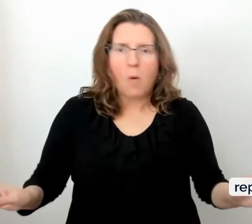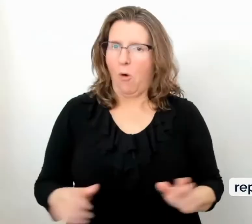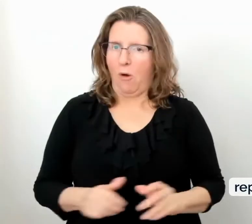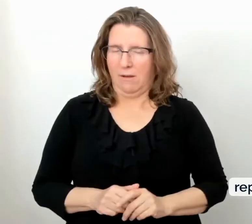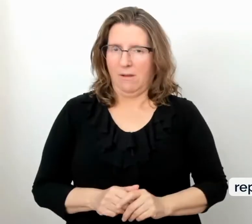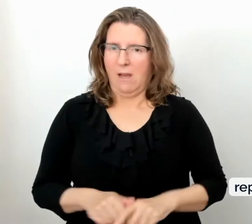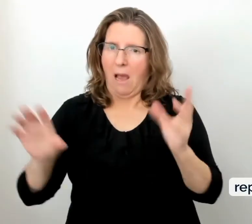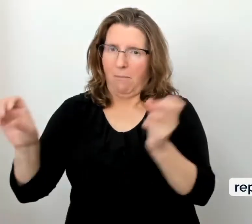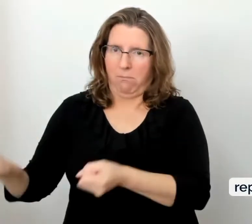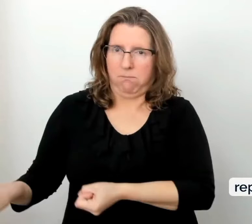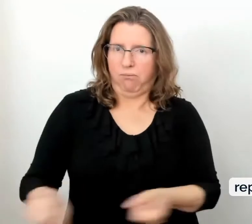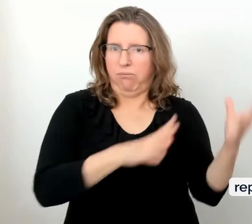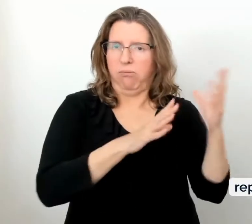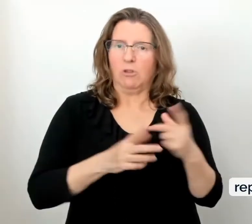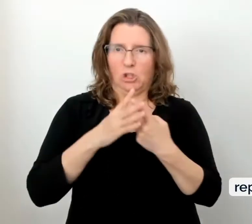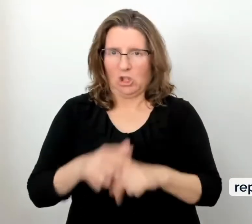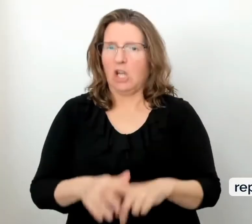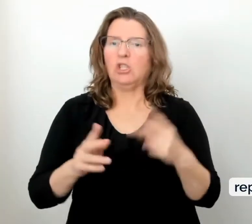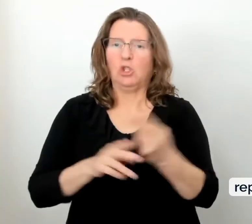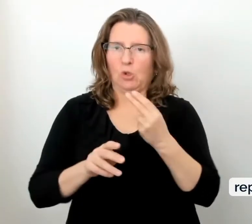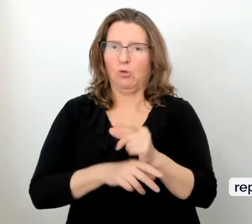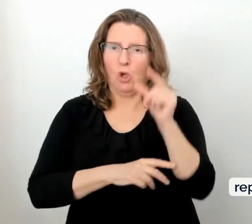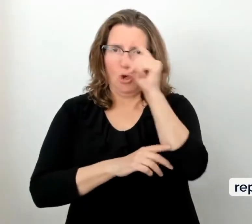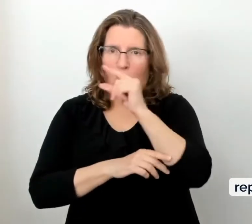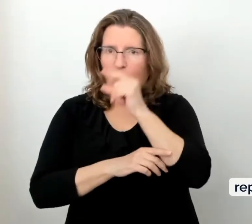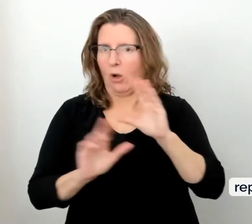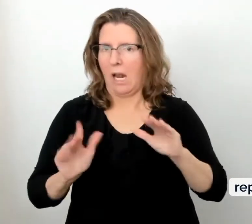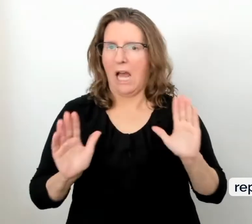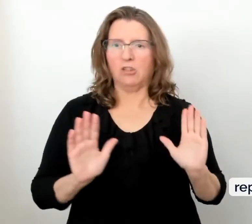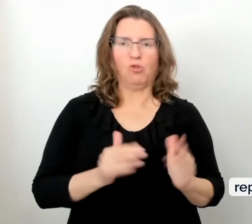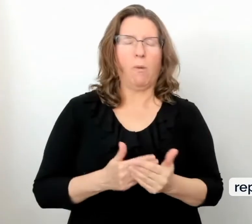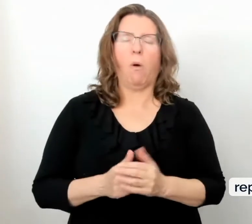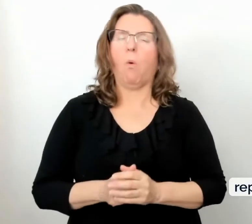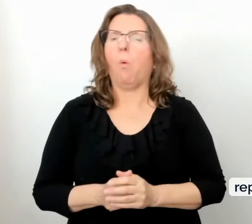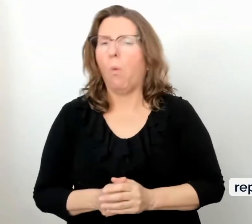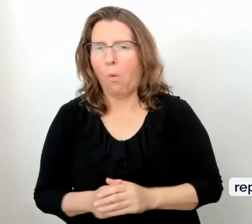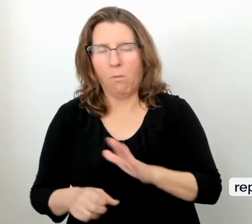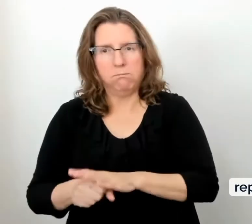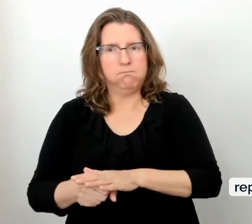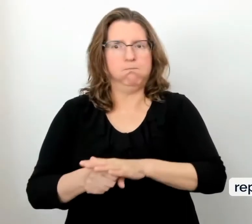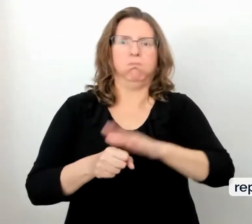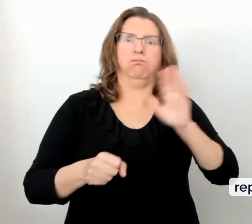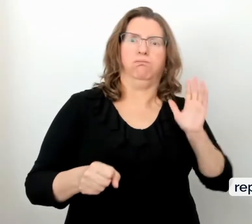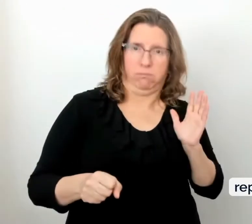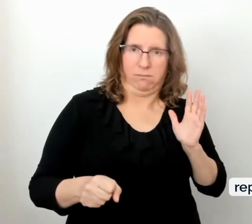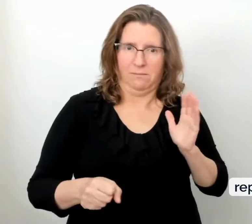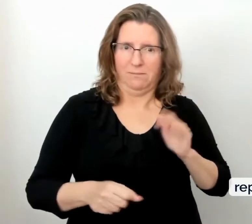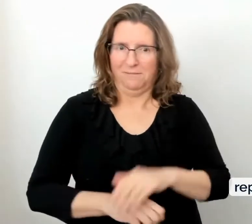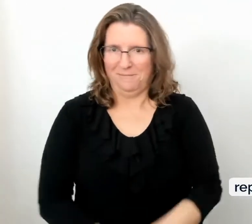All of that was out the door and we were using Google classroom . . . it was really a load off!